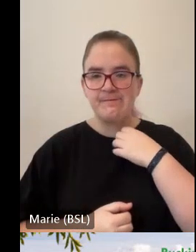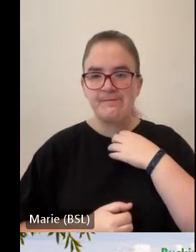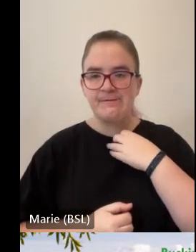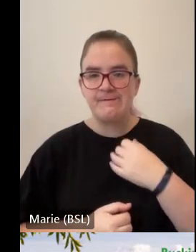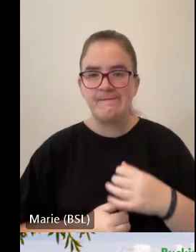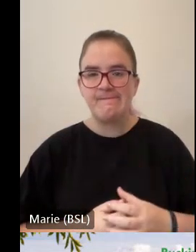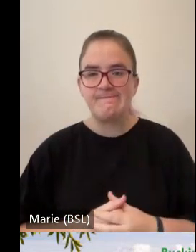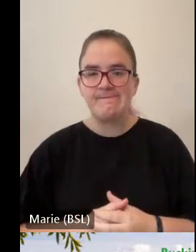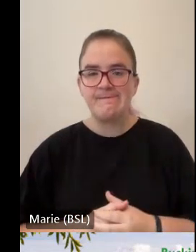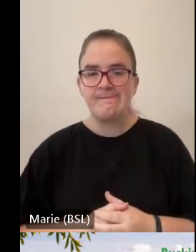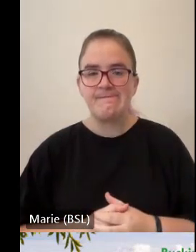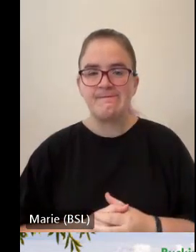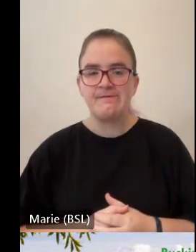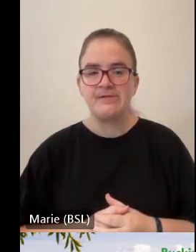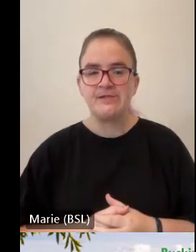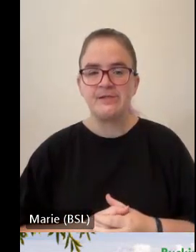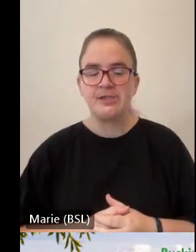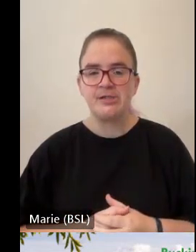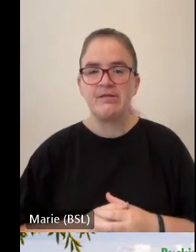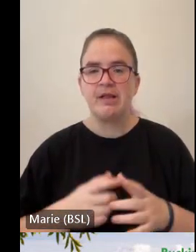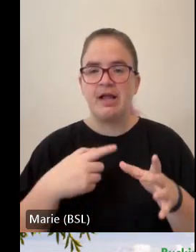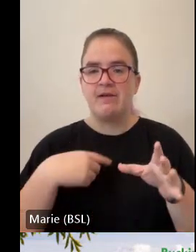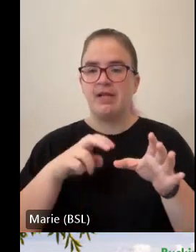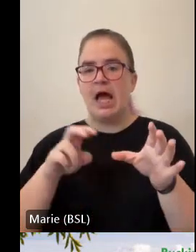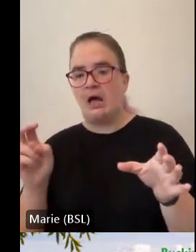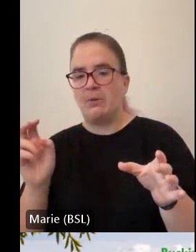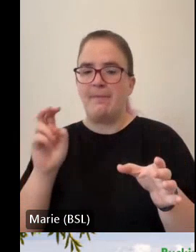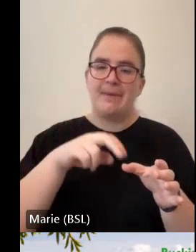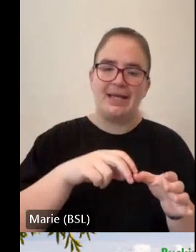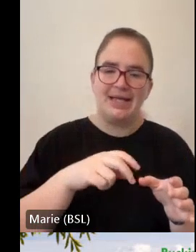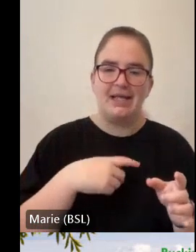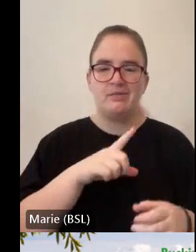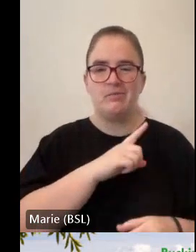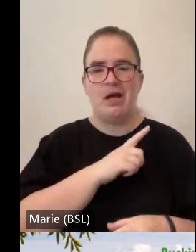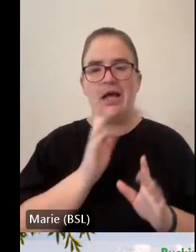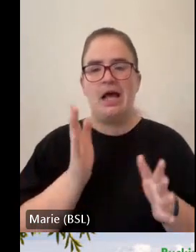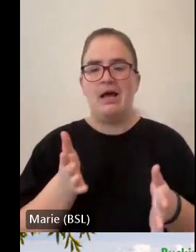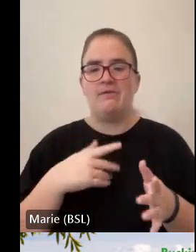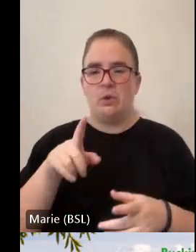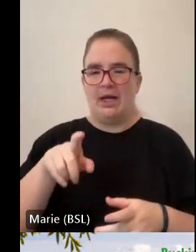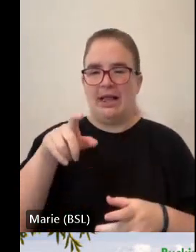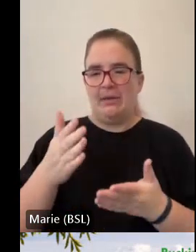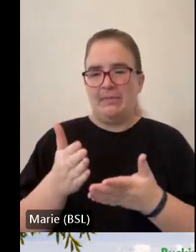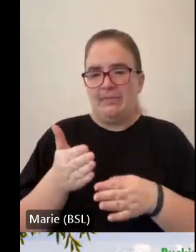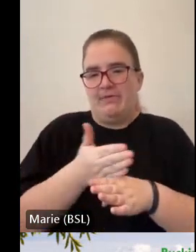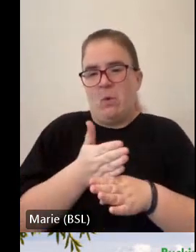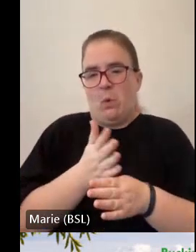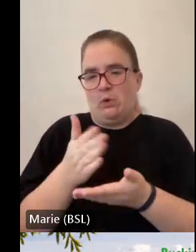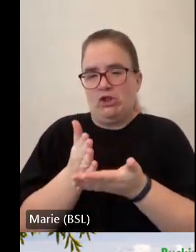You might have to come back out of it because I think it will only do it. You have to click it before you share it. The audio thing smart to stop sharing, click the audio and I can.